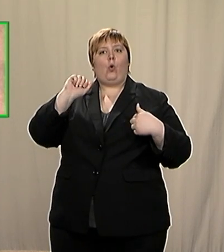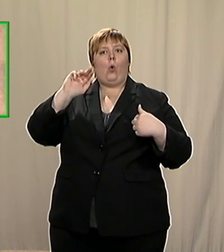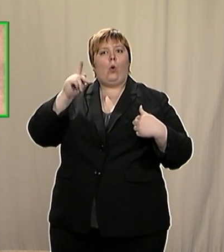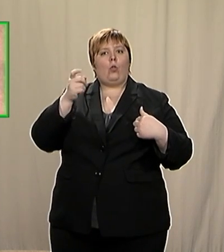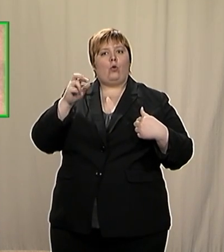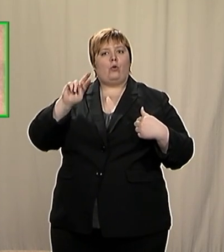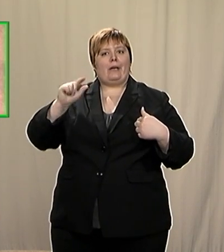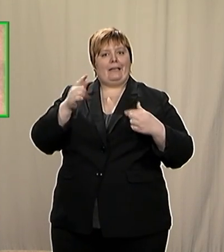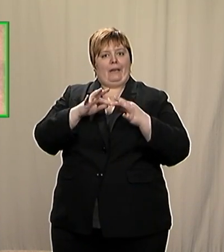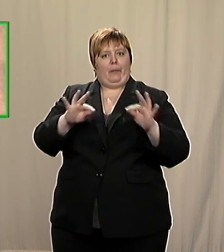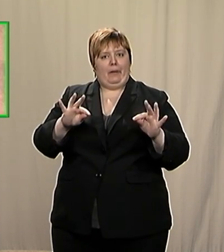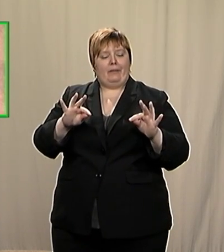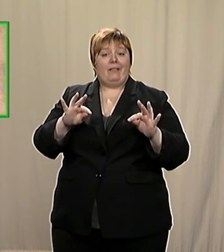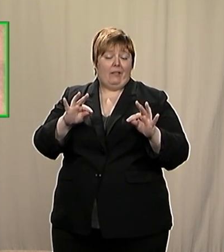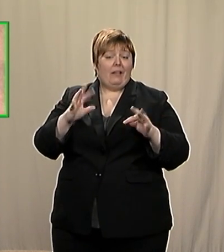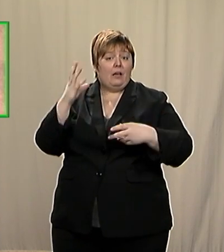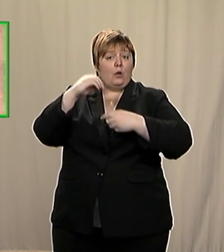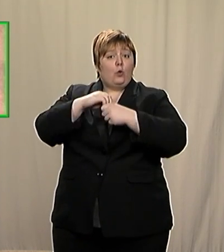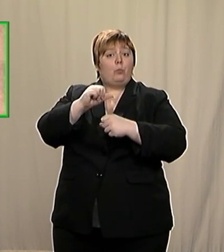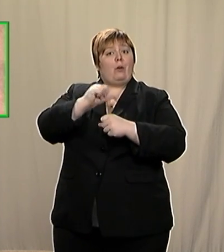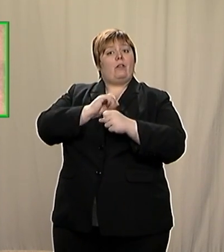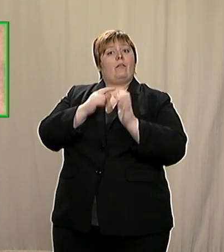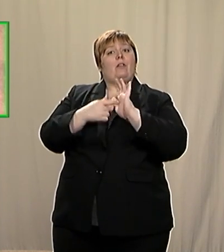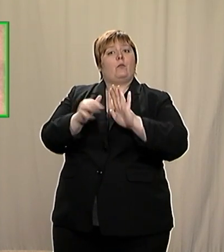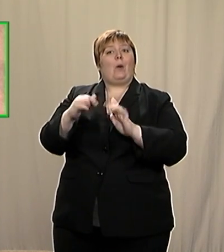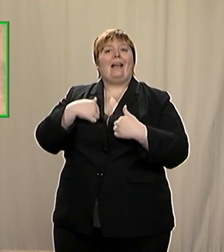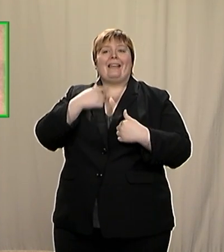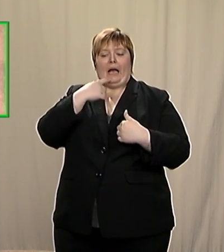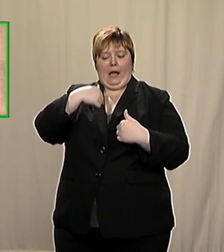And it includes presentation of self. I'm saying "I."